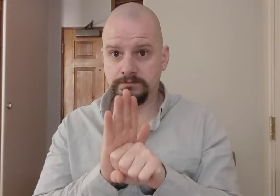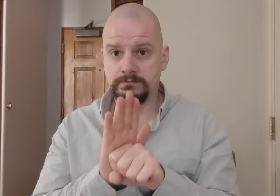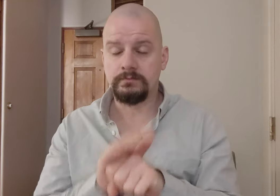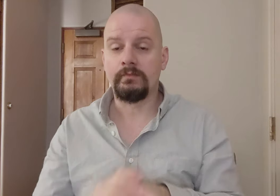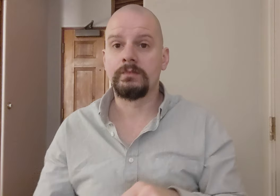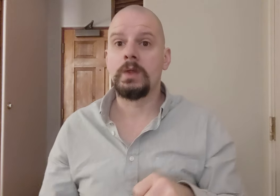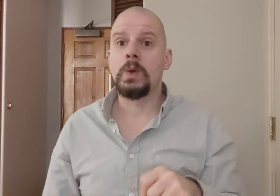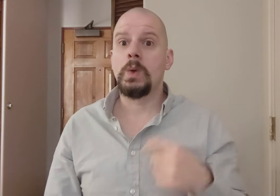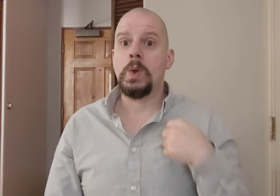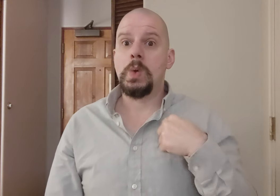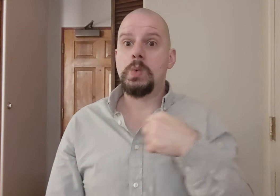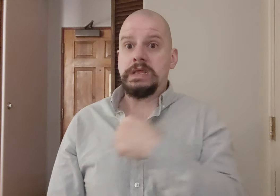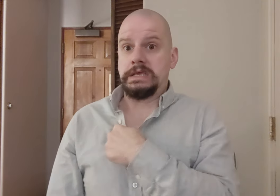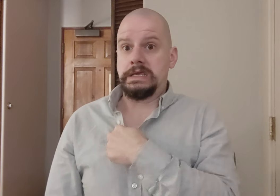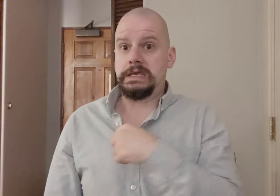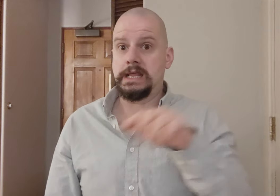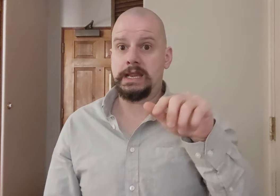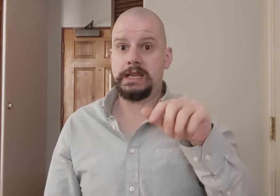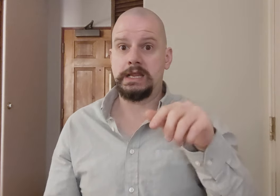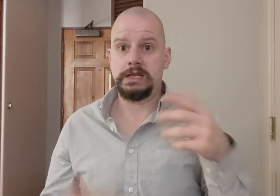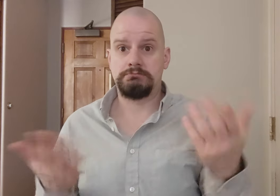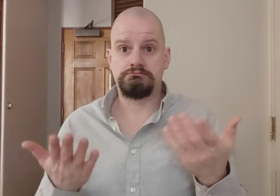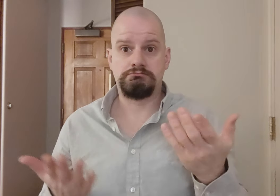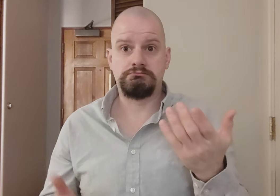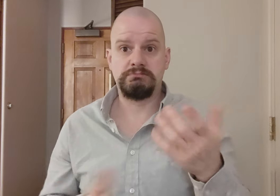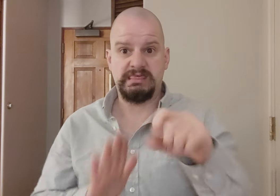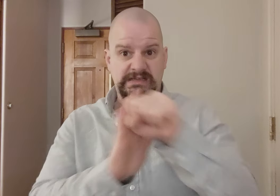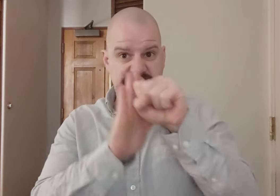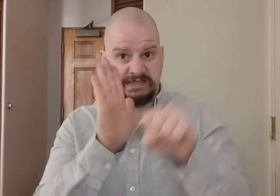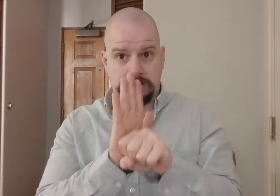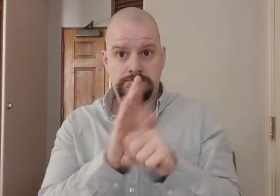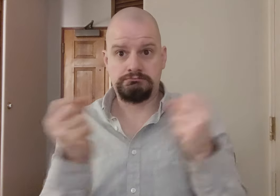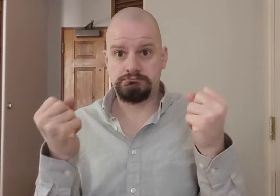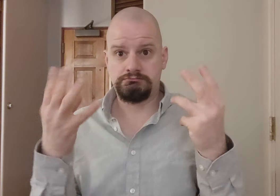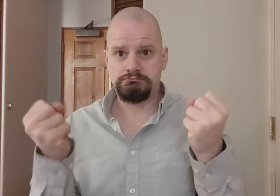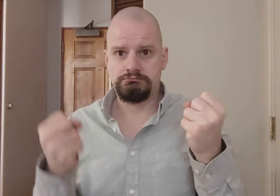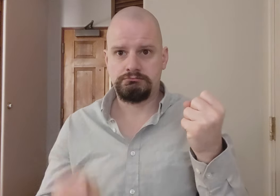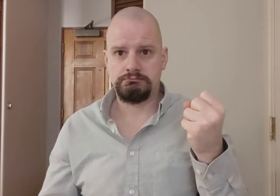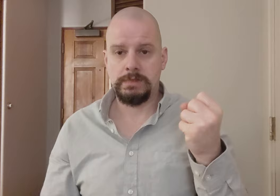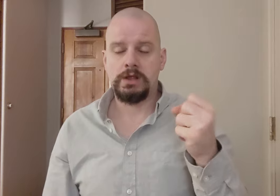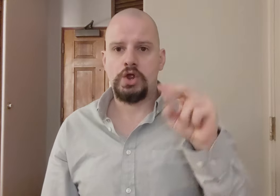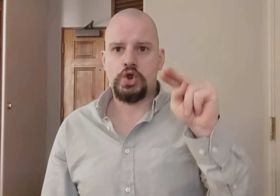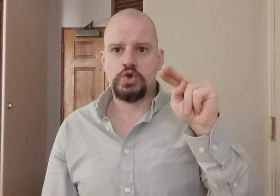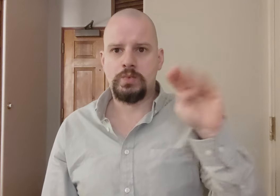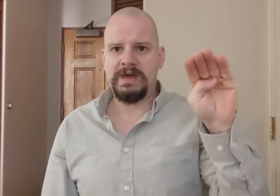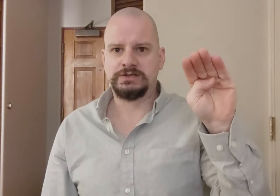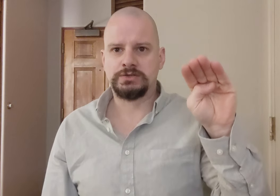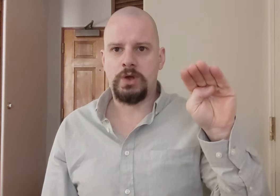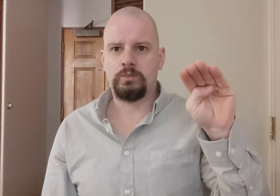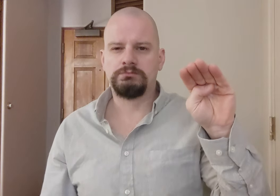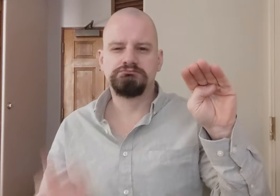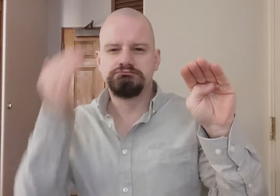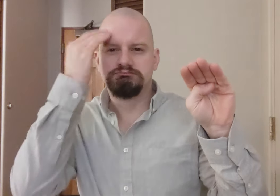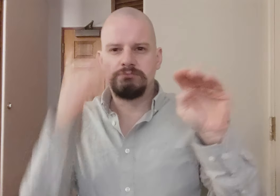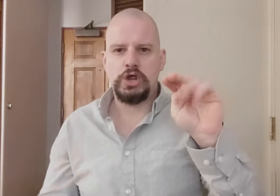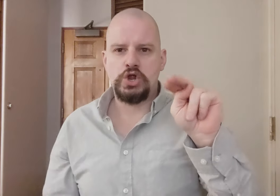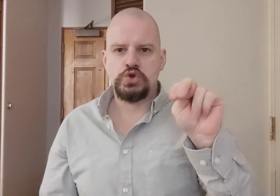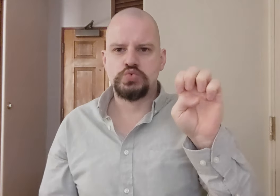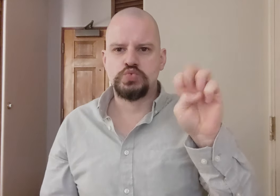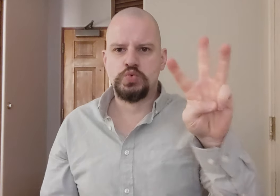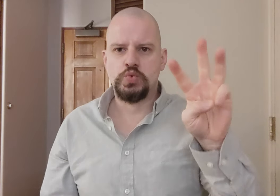Be aware that if we're referring to the state of New Mexico, we sign like this.